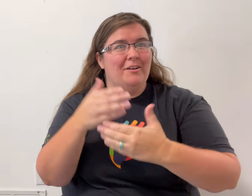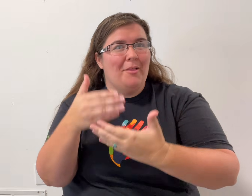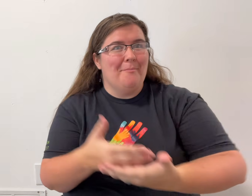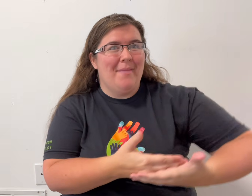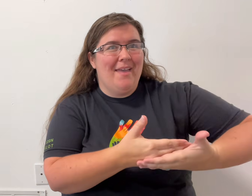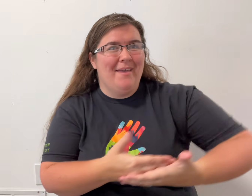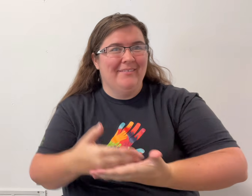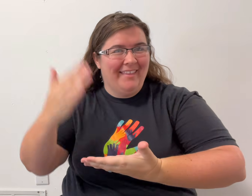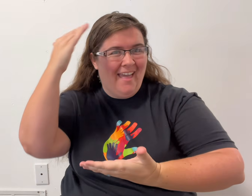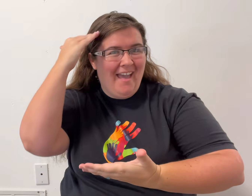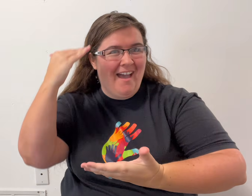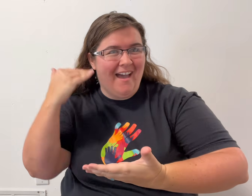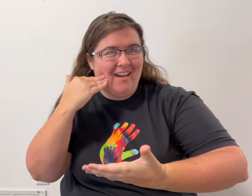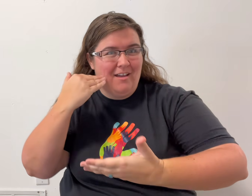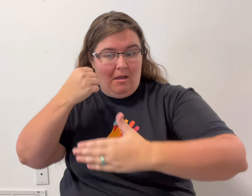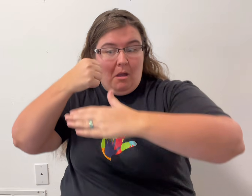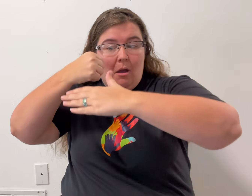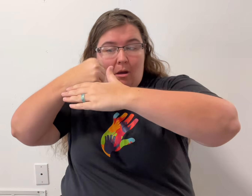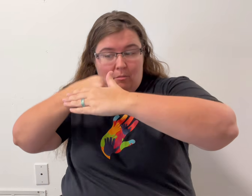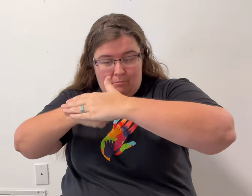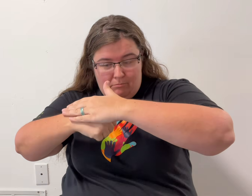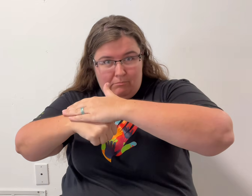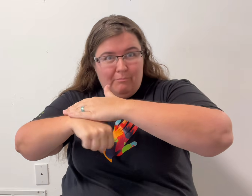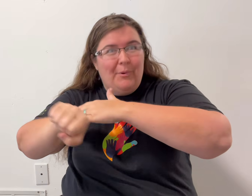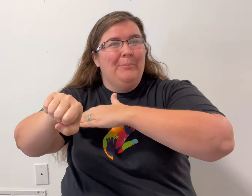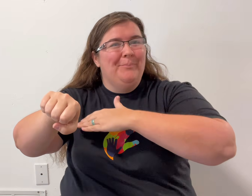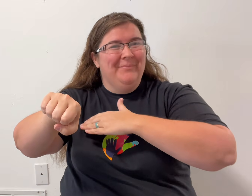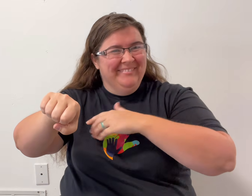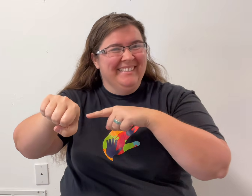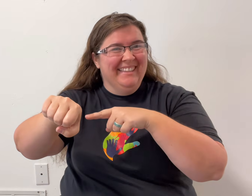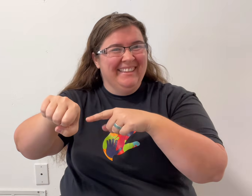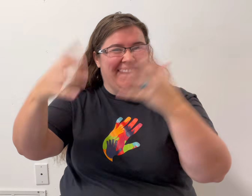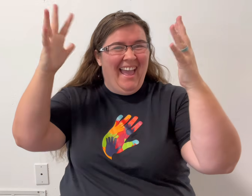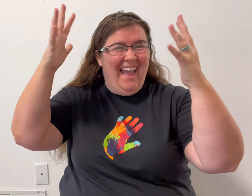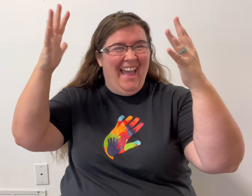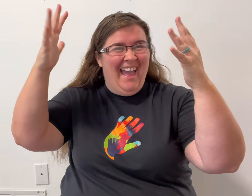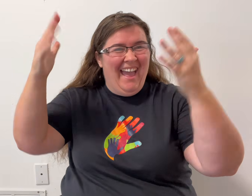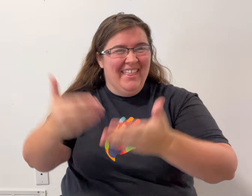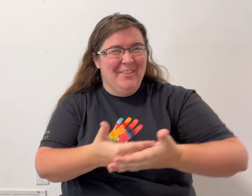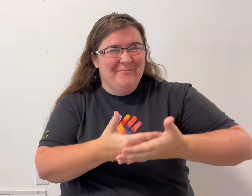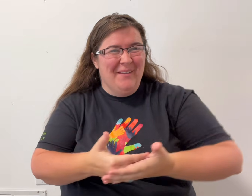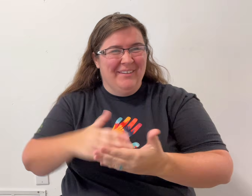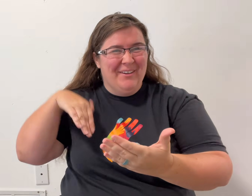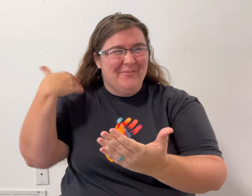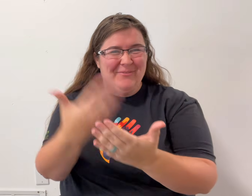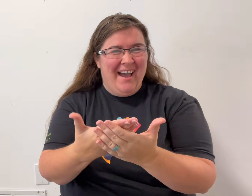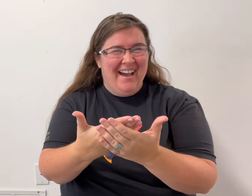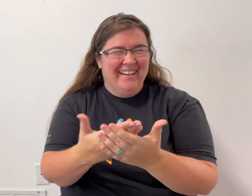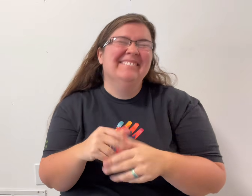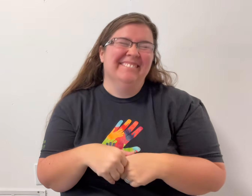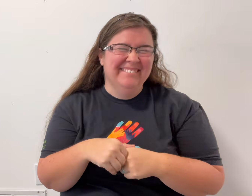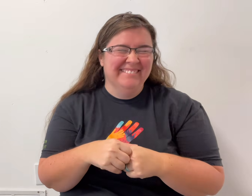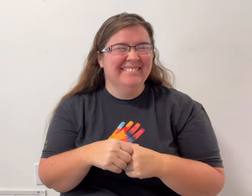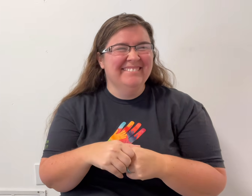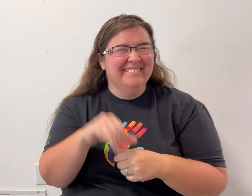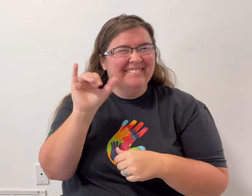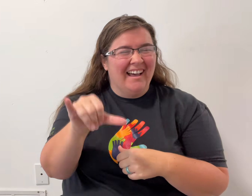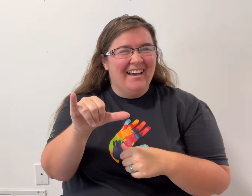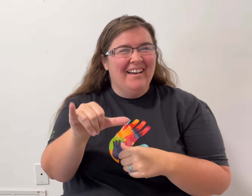The fist shows the baby's head popping out. Yay! The baby has arrived! :) Like that.